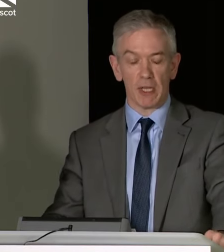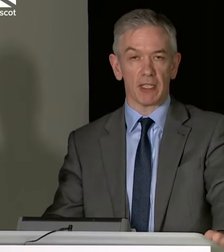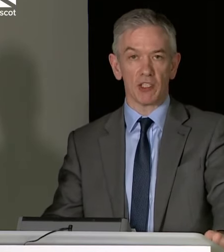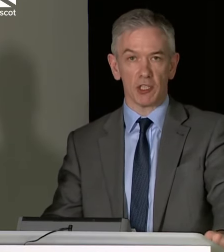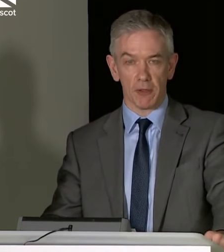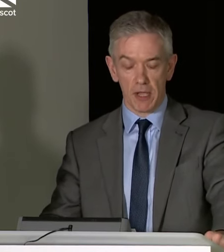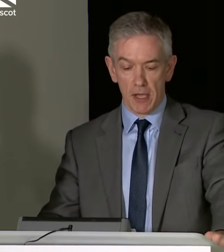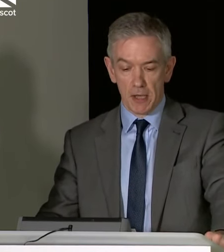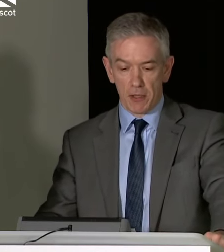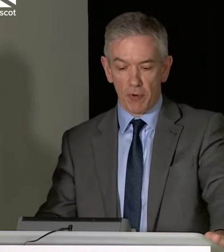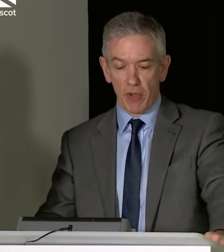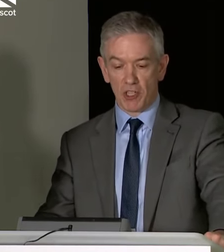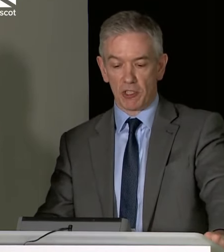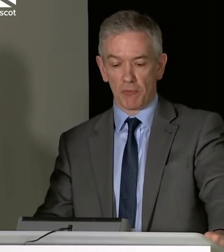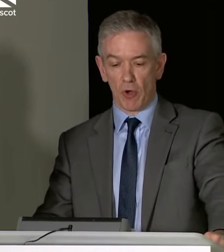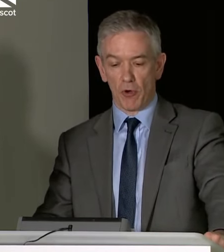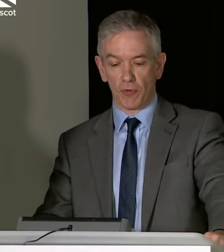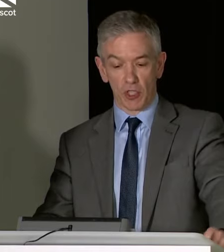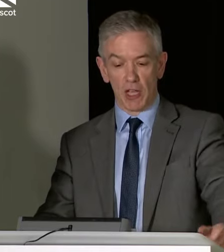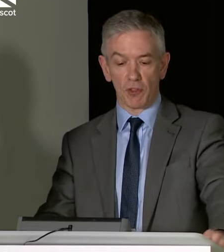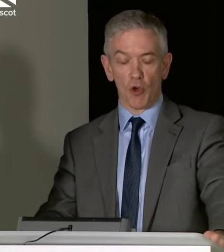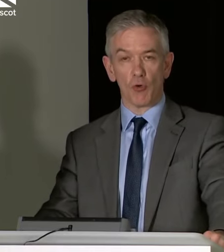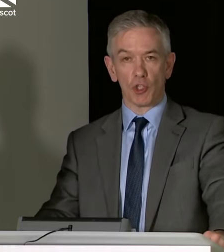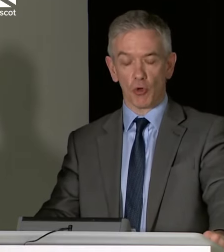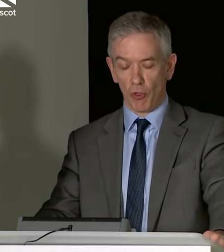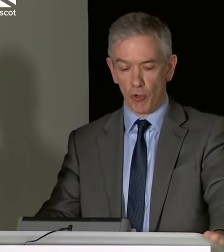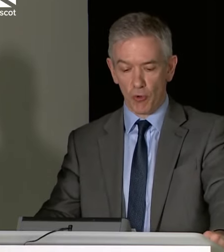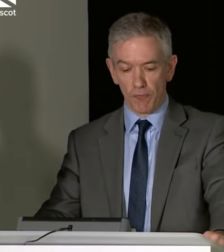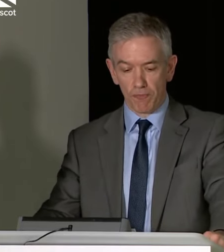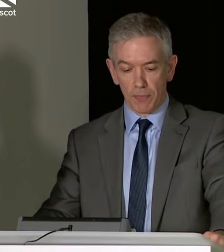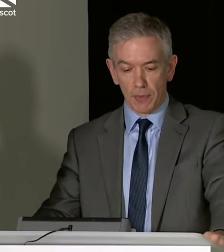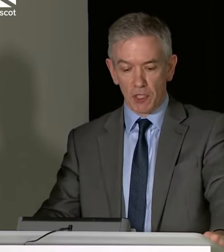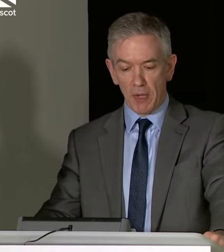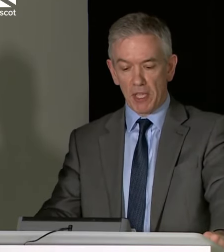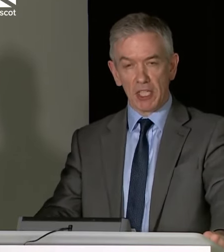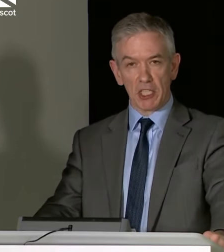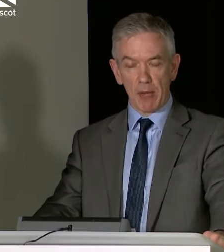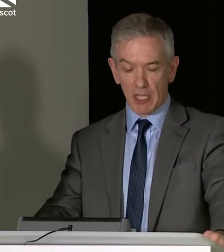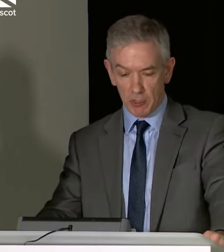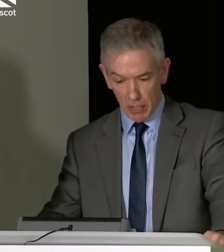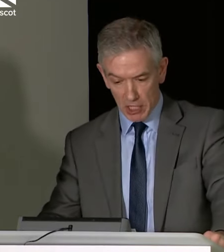me at an incident. The professionalism of your staff has always shown through despite the increased demands placed